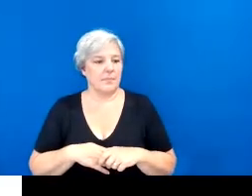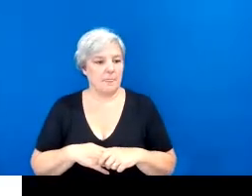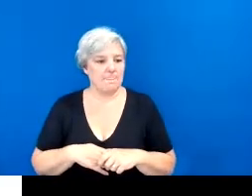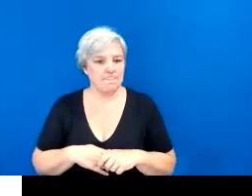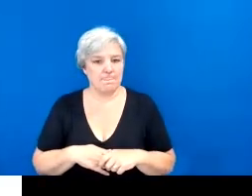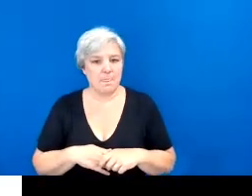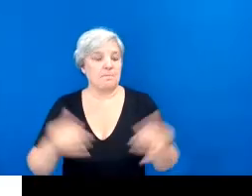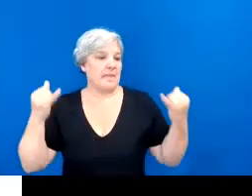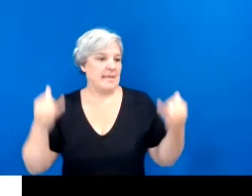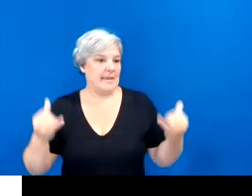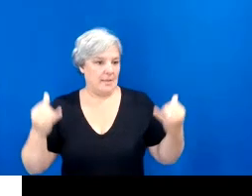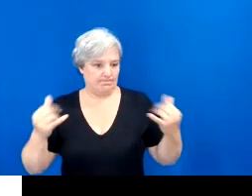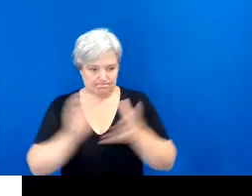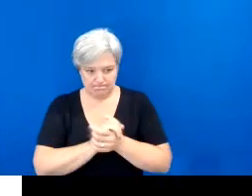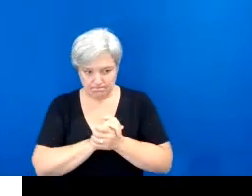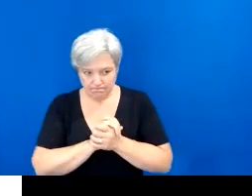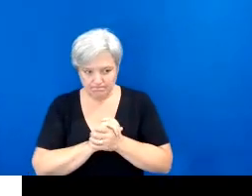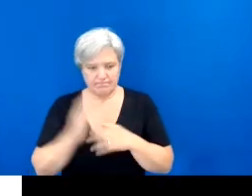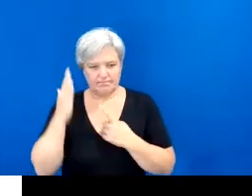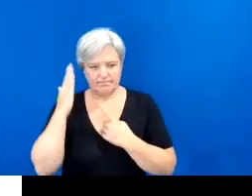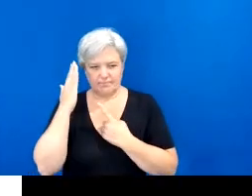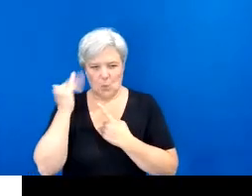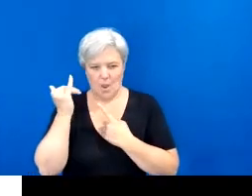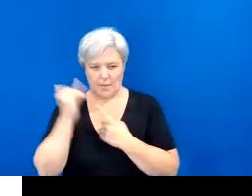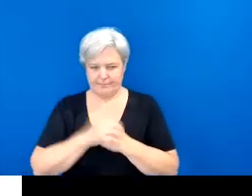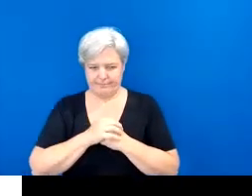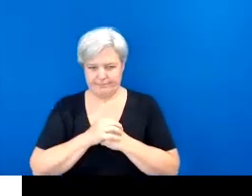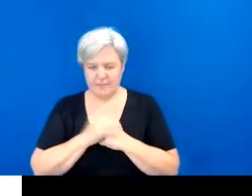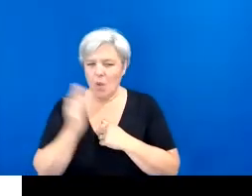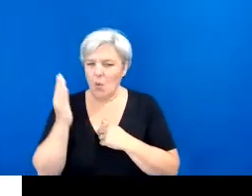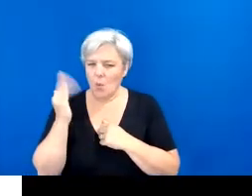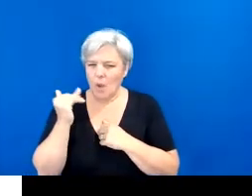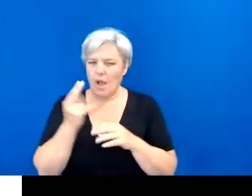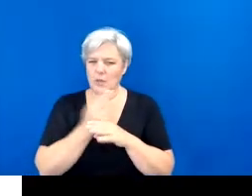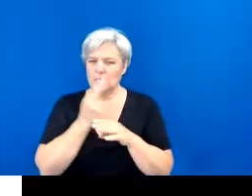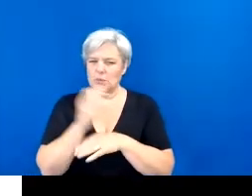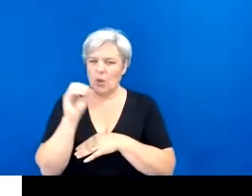now we get to the why part. Why is using OER so important for students?